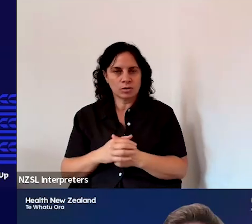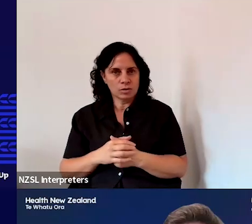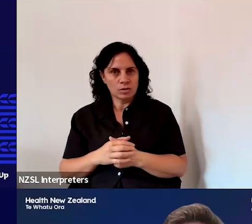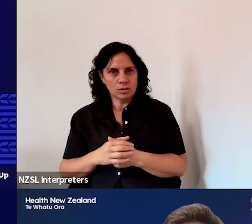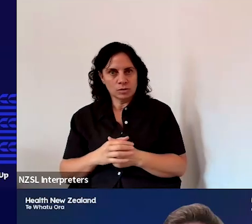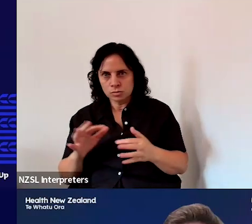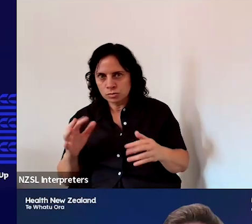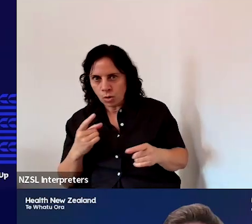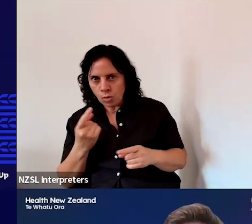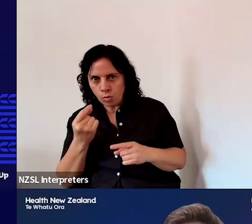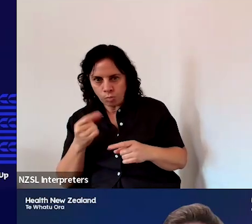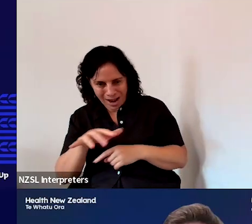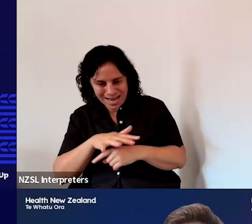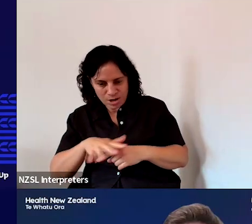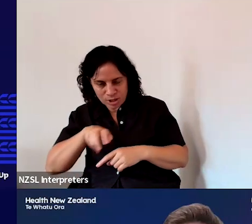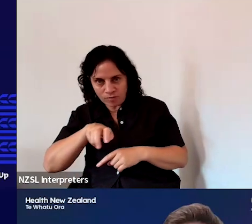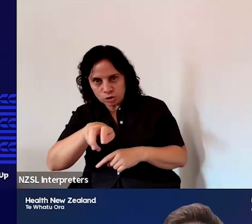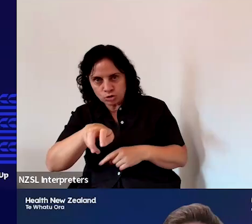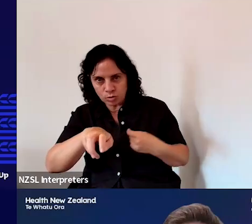somewhere that would have multiple outcomes down the line?